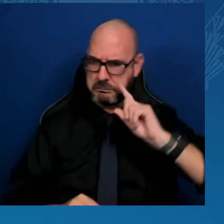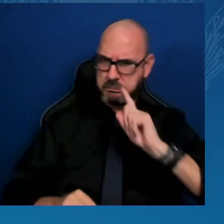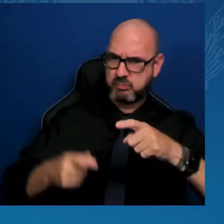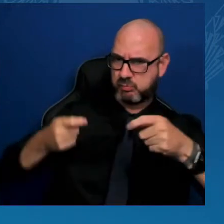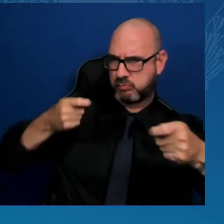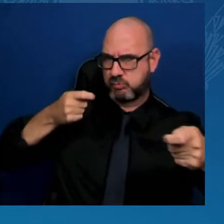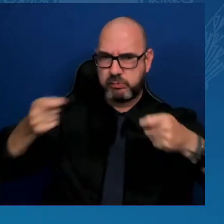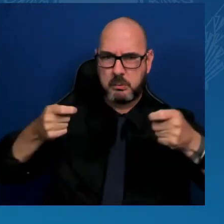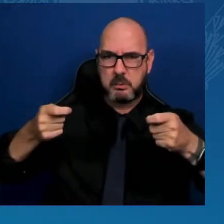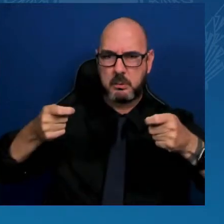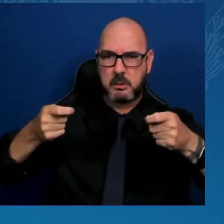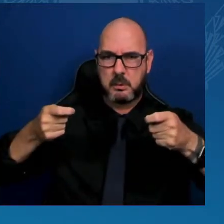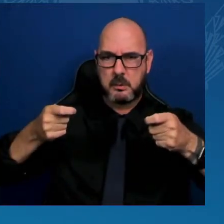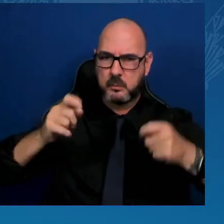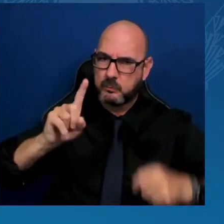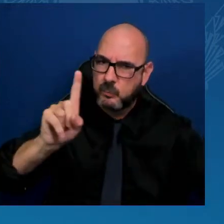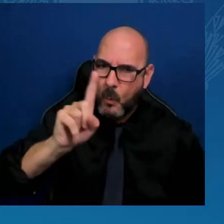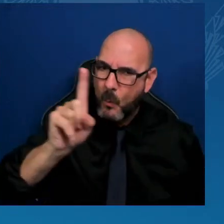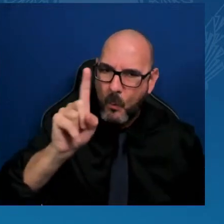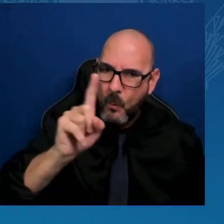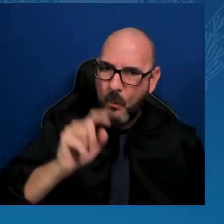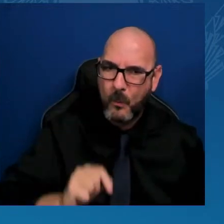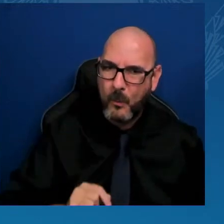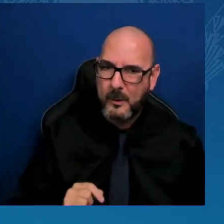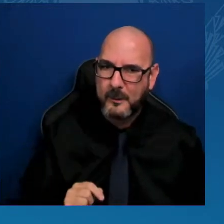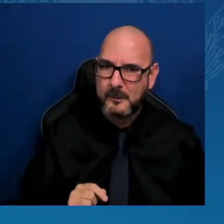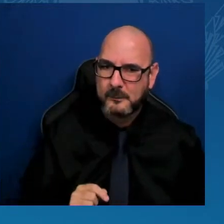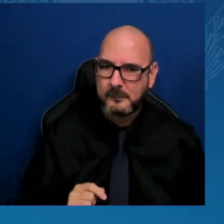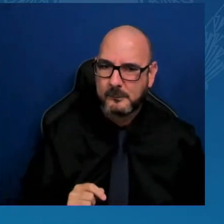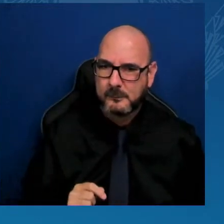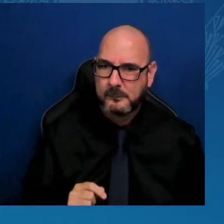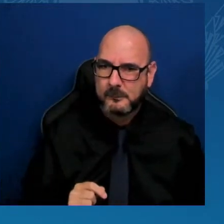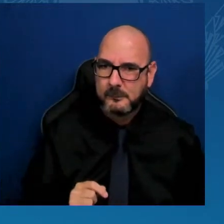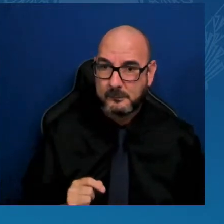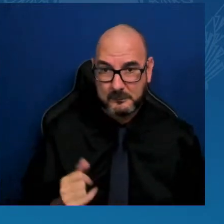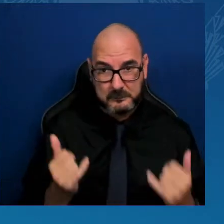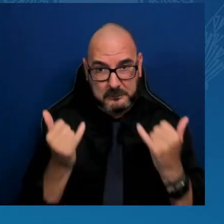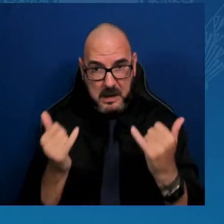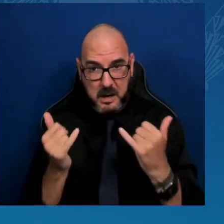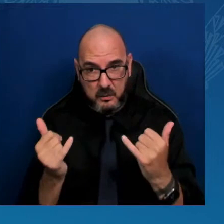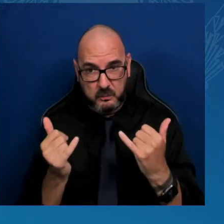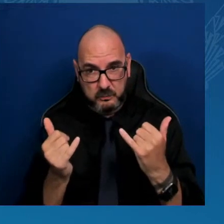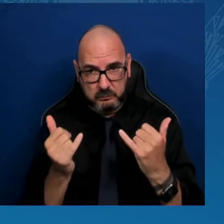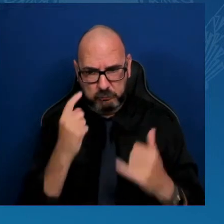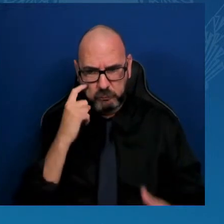In this moment, we see extremists attack our friends and neighbors